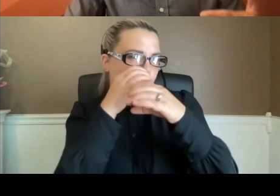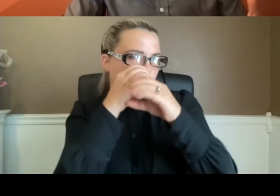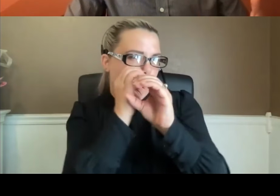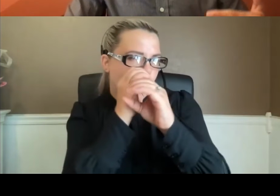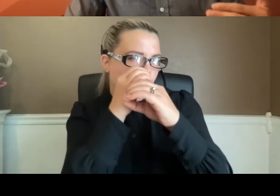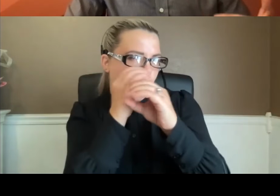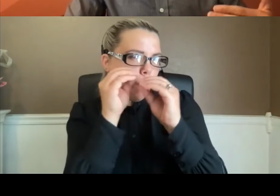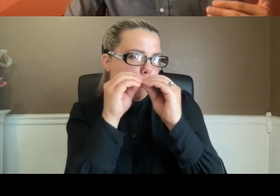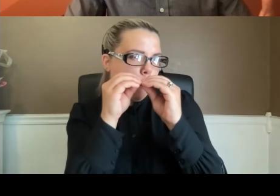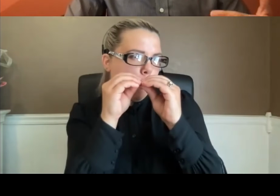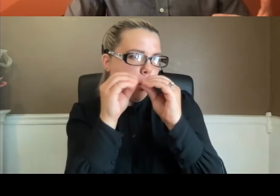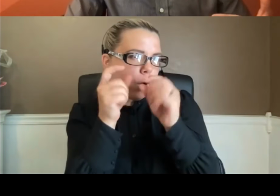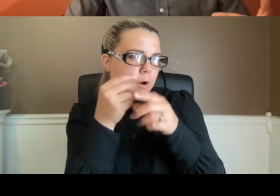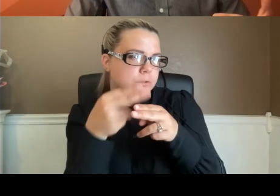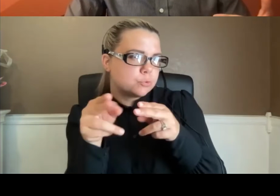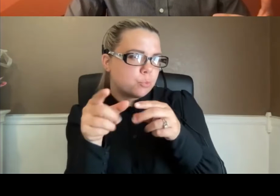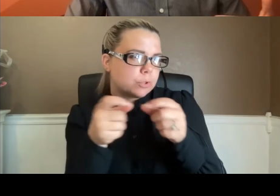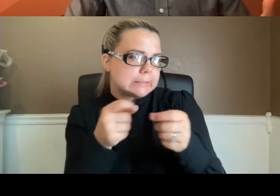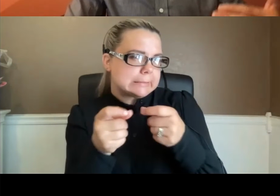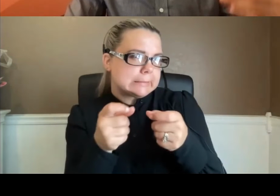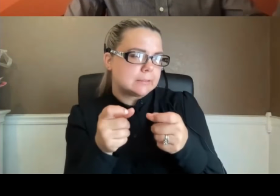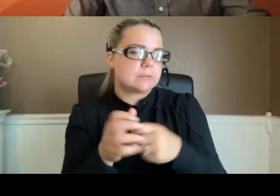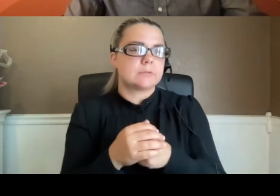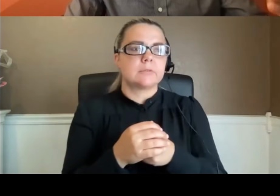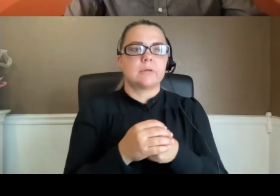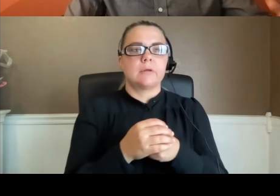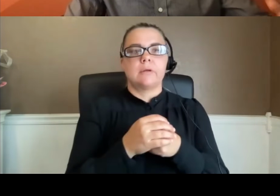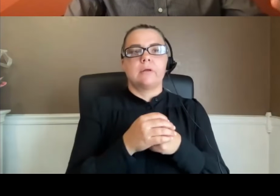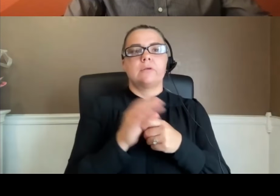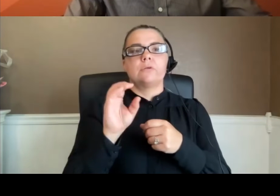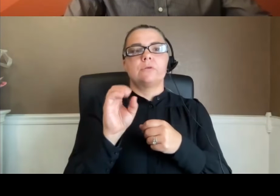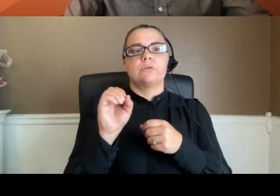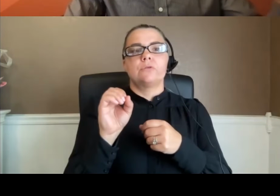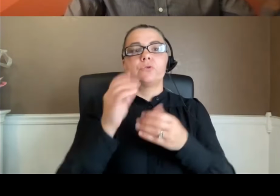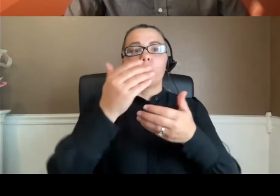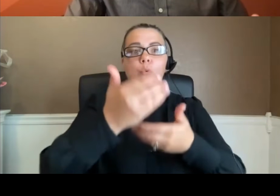And we orient them around that orientation for data read. Okay, so orientation of display,